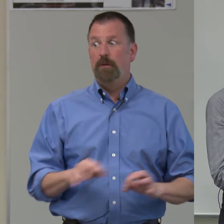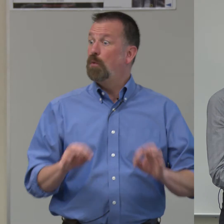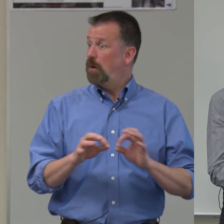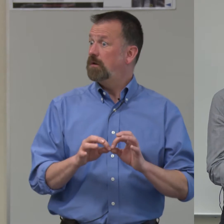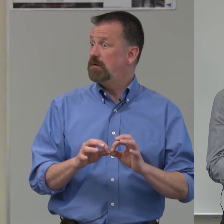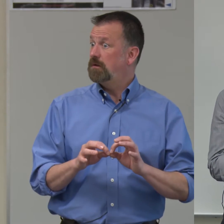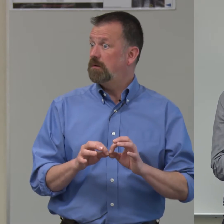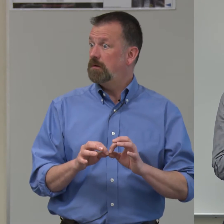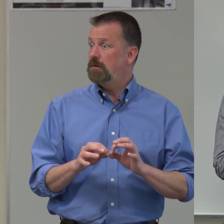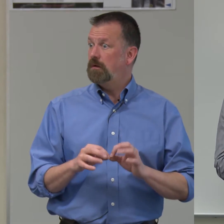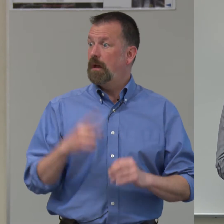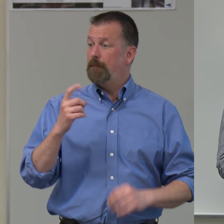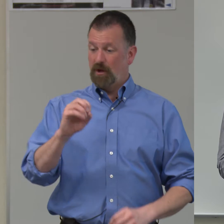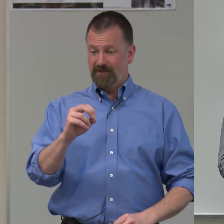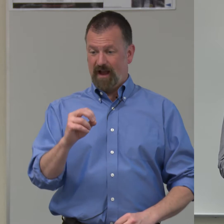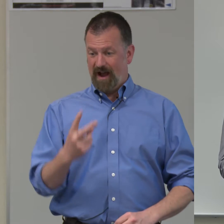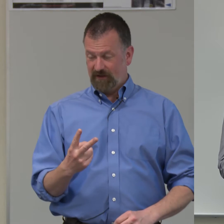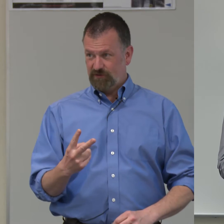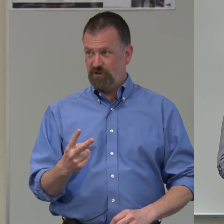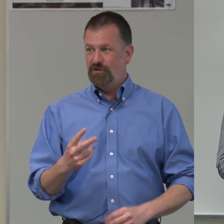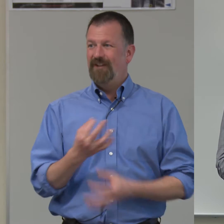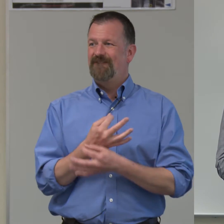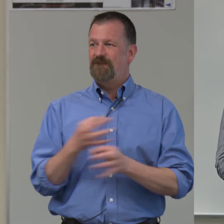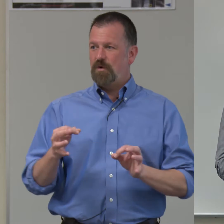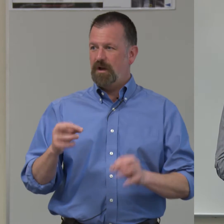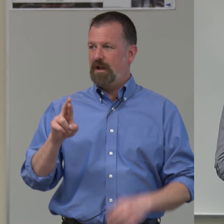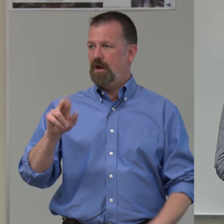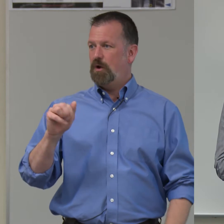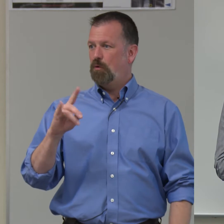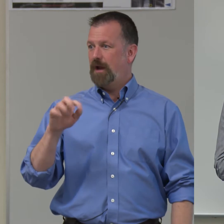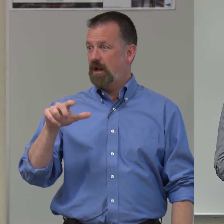because it's the formation of oxygen-free radicals